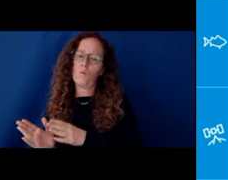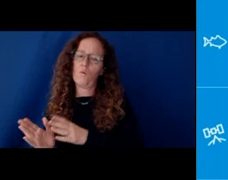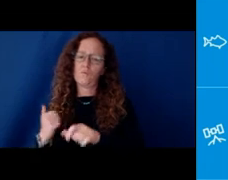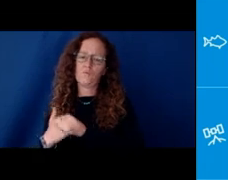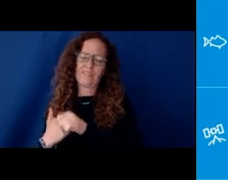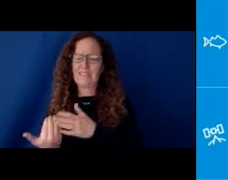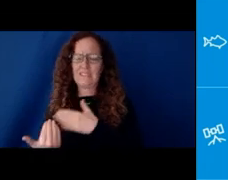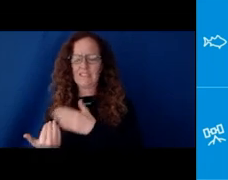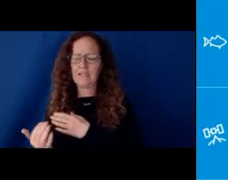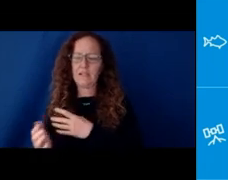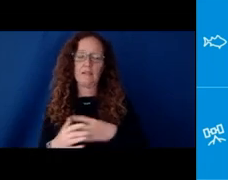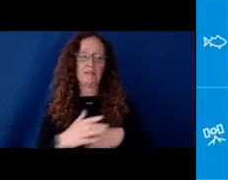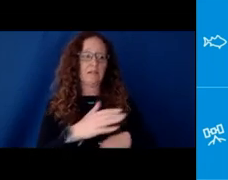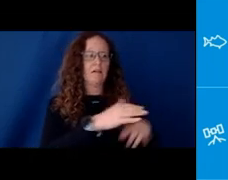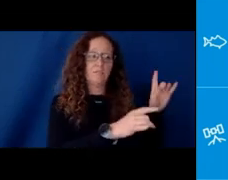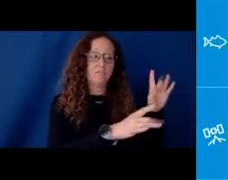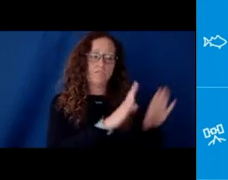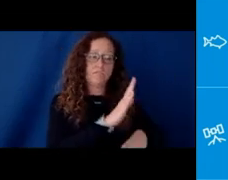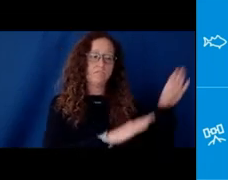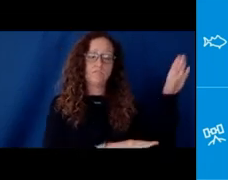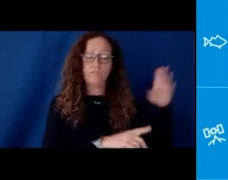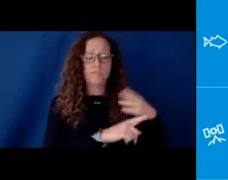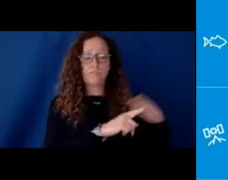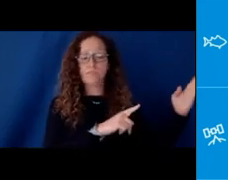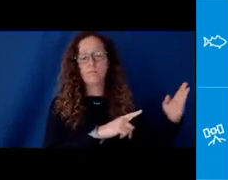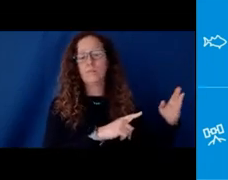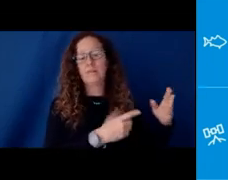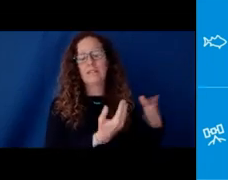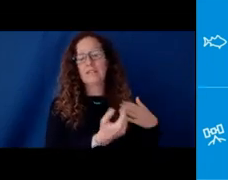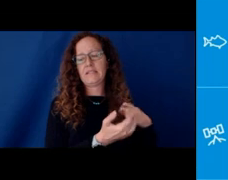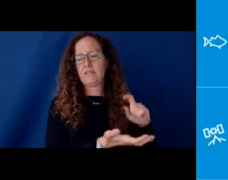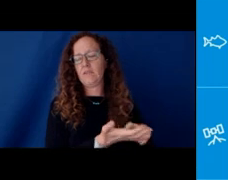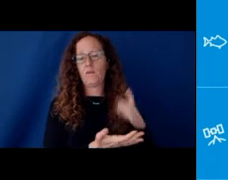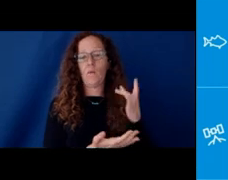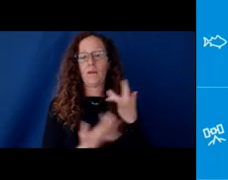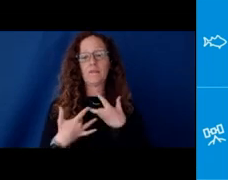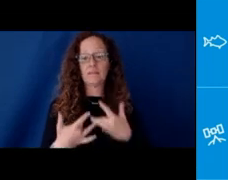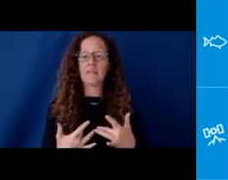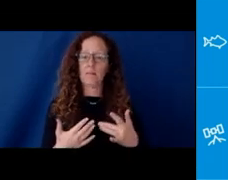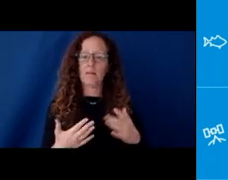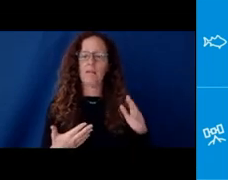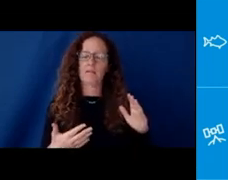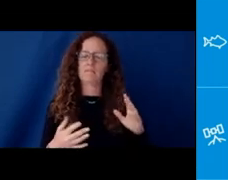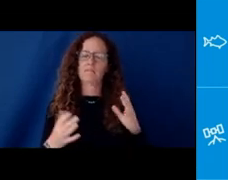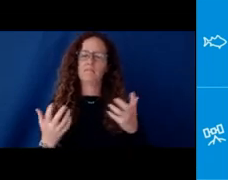because they usually coincide with the climate extreme. But the challenge for the purposes of